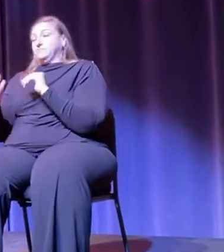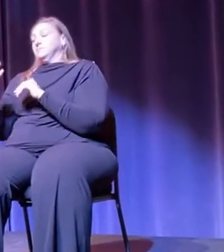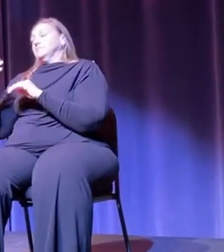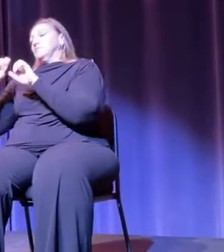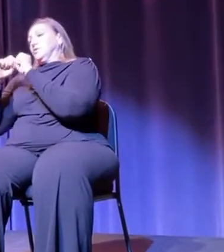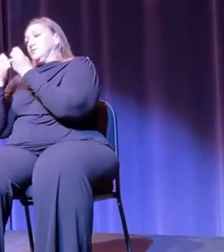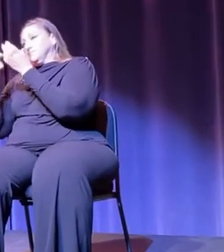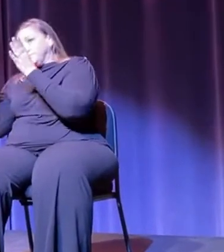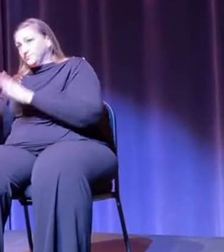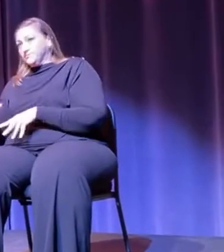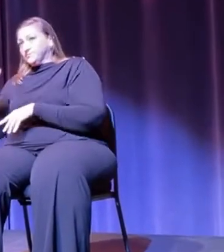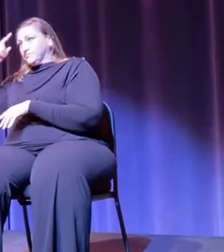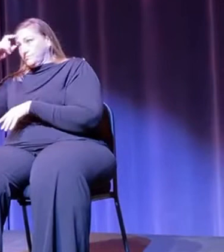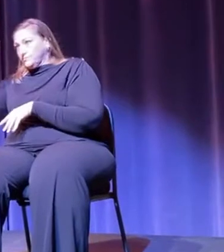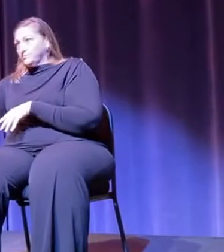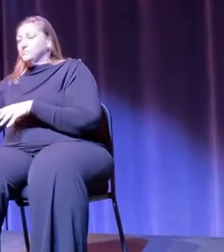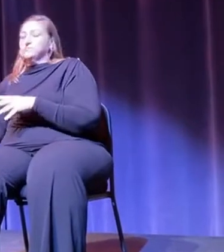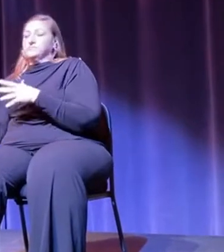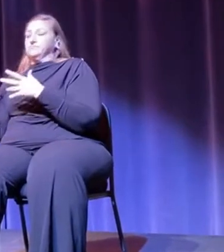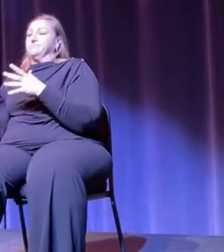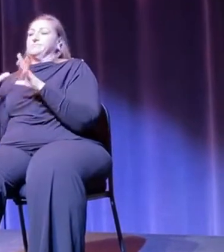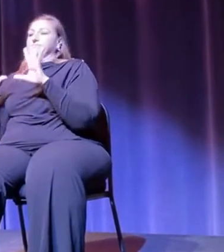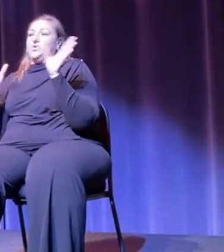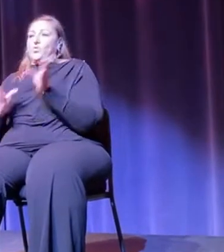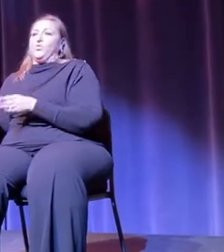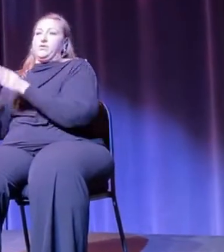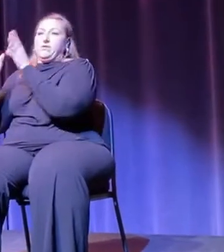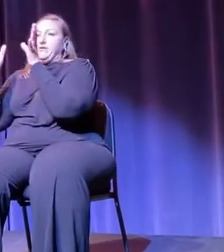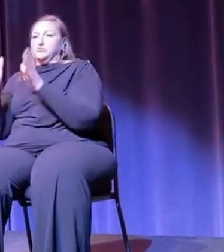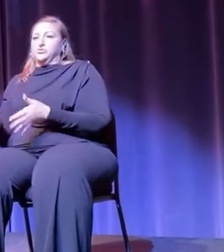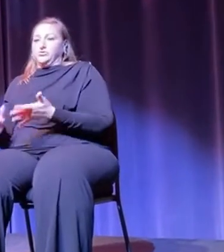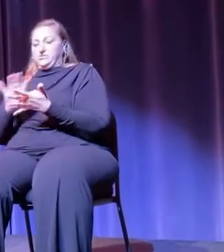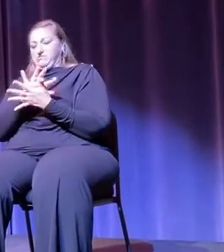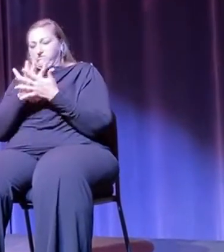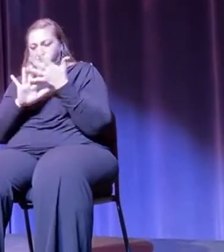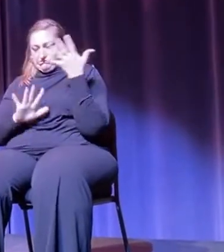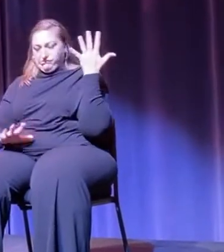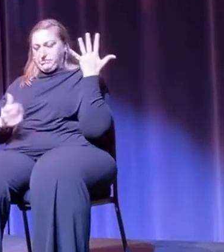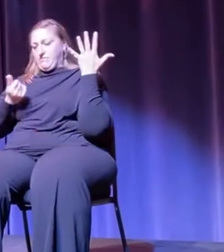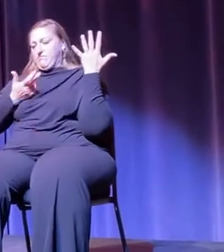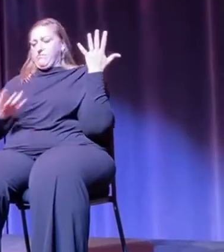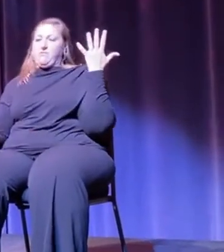organizers and poetry is just like one of the mediums in which they kind of like articulate their truths